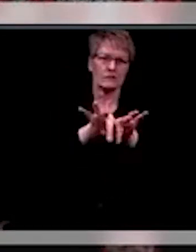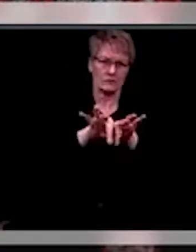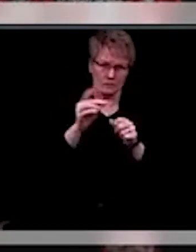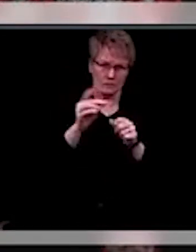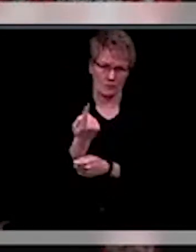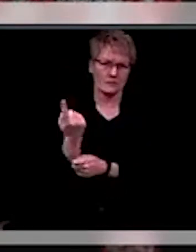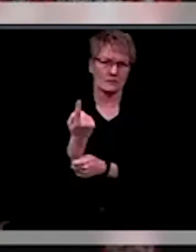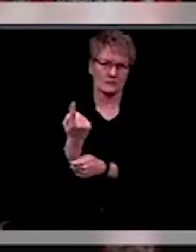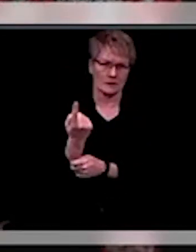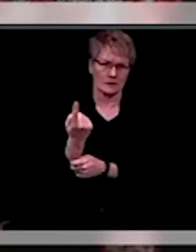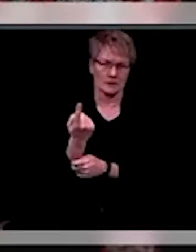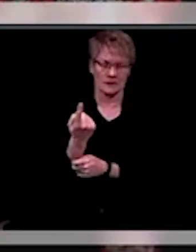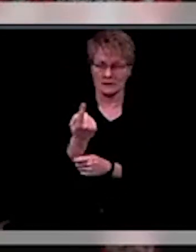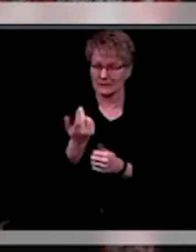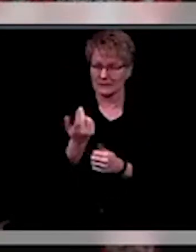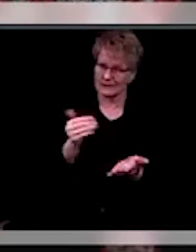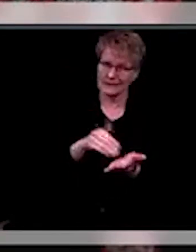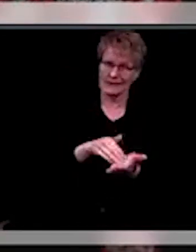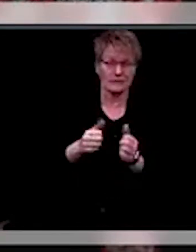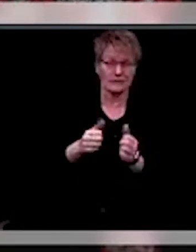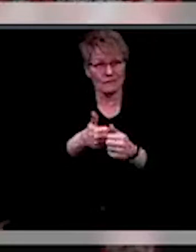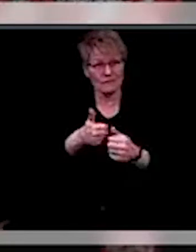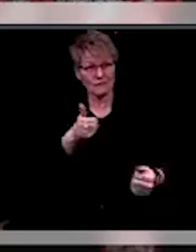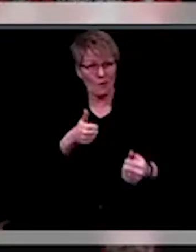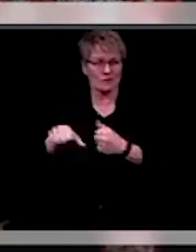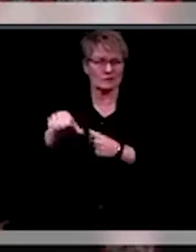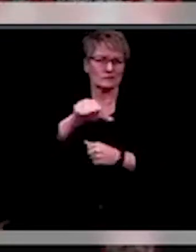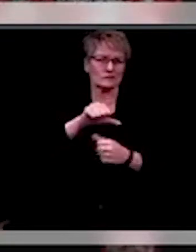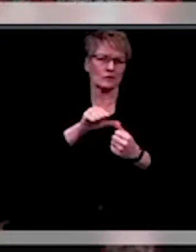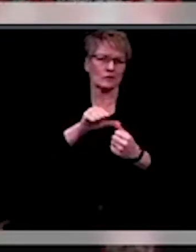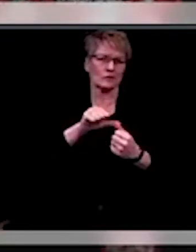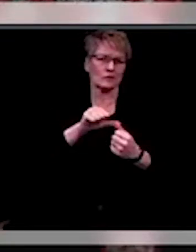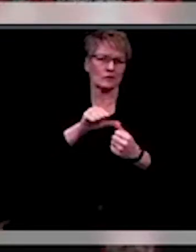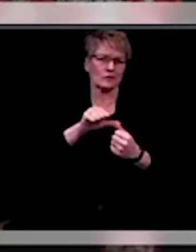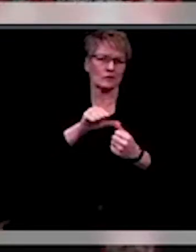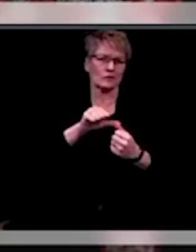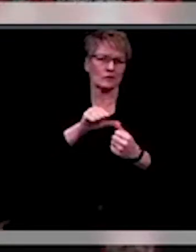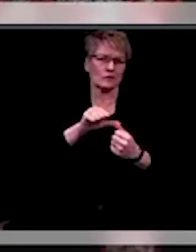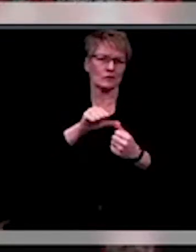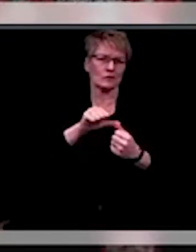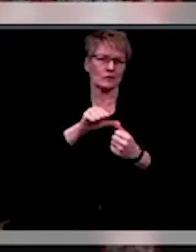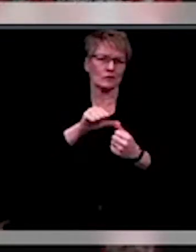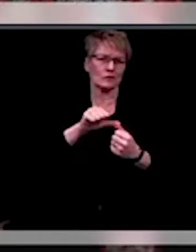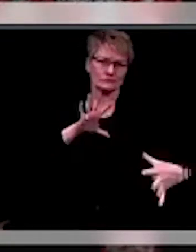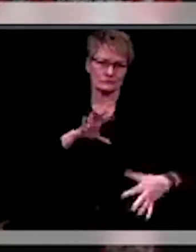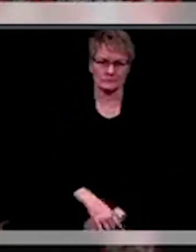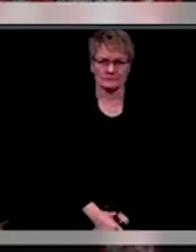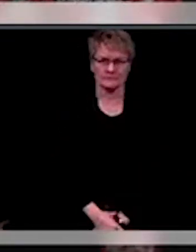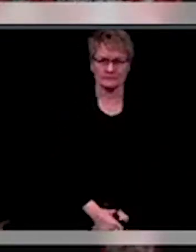The numbers are high. Does that indicate that maybe compliance is less than ideal?